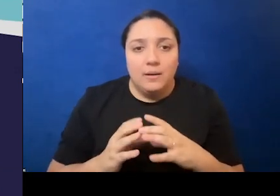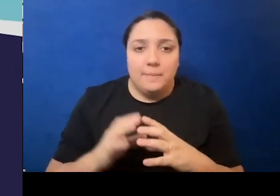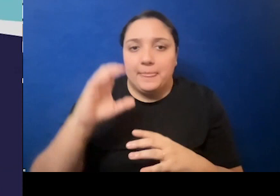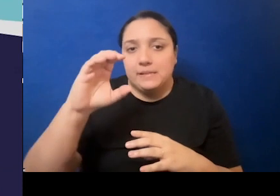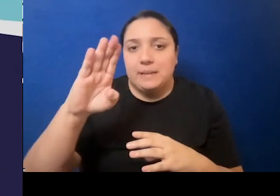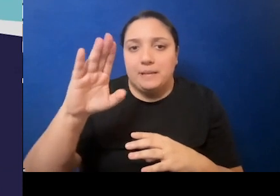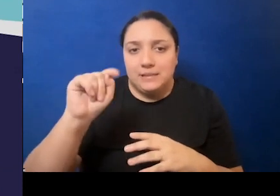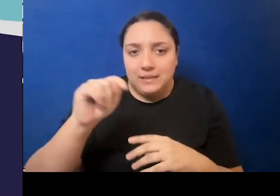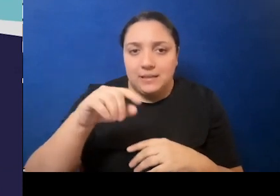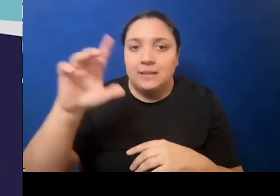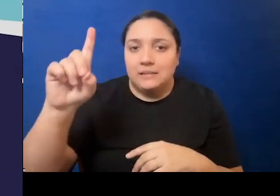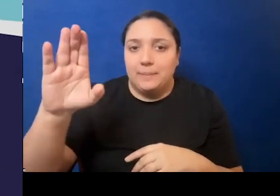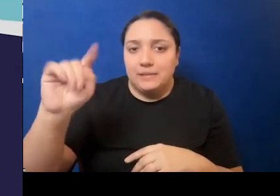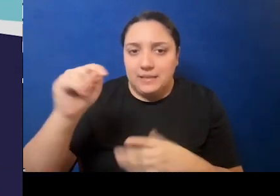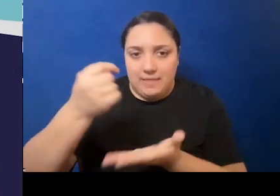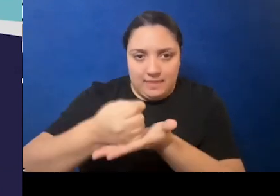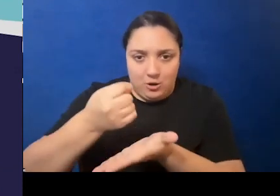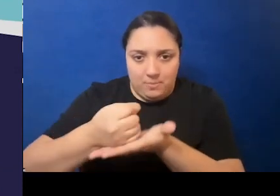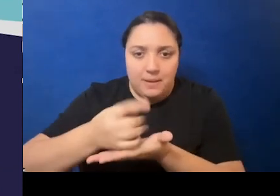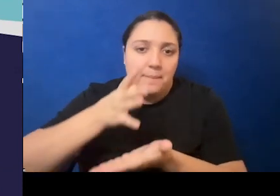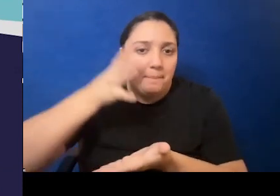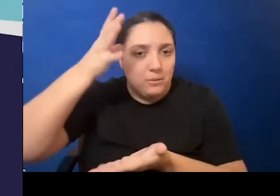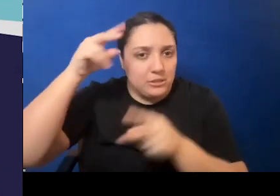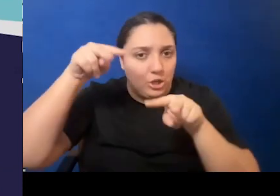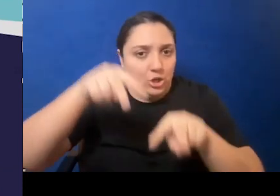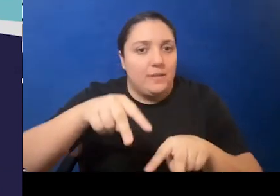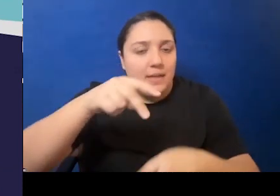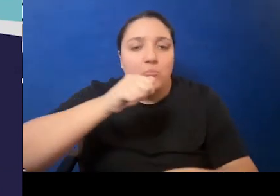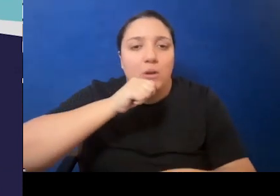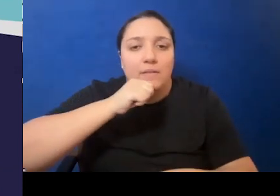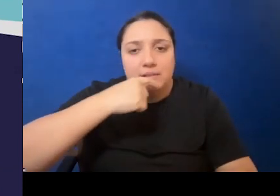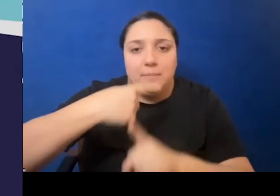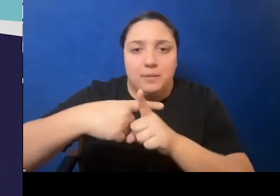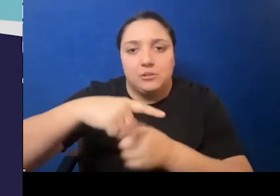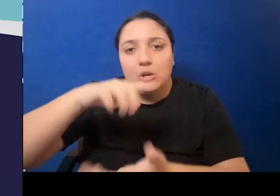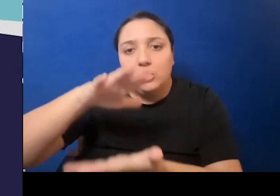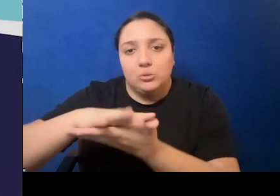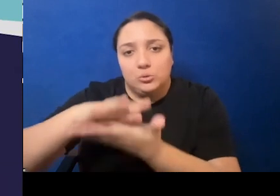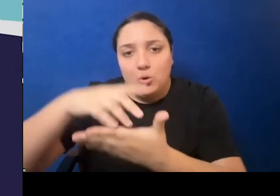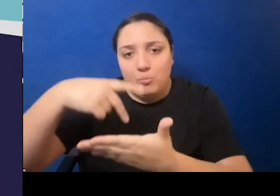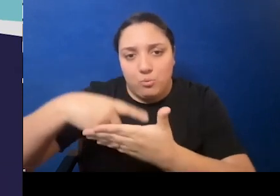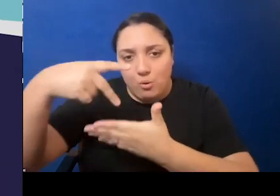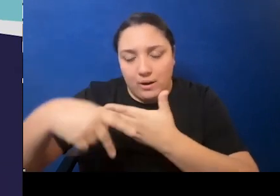SBT AND DBT THERAPY. SOMETIMES SCHOOLS CAN LOOK AT